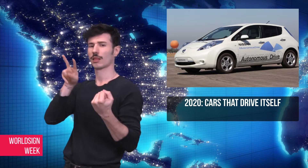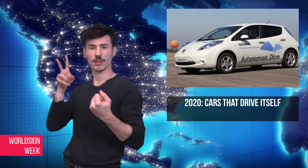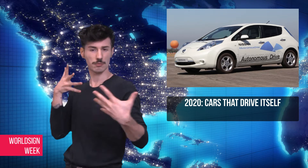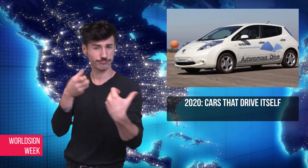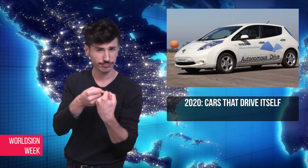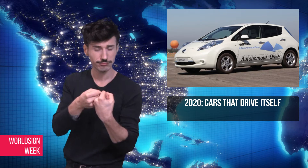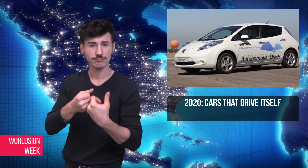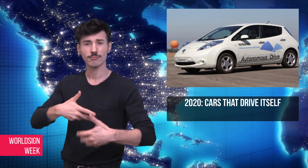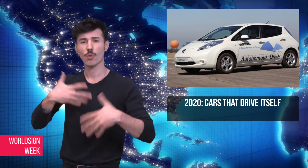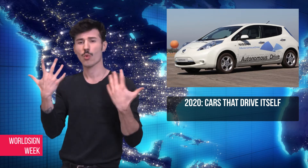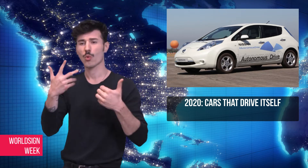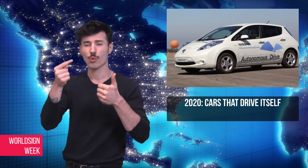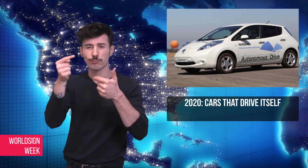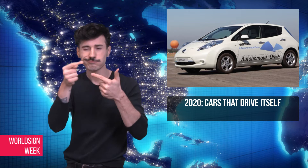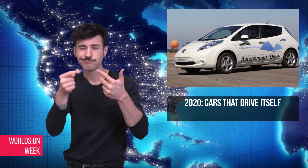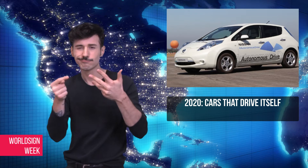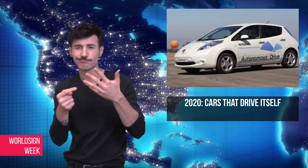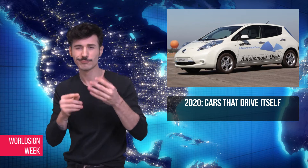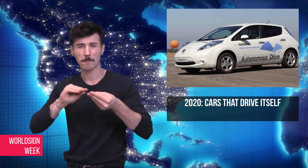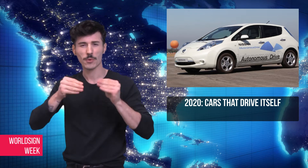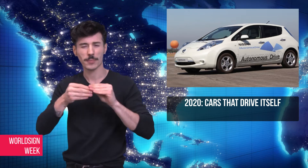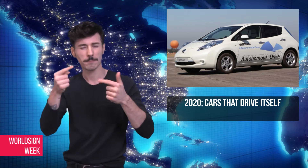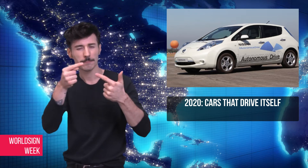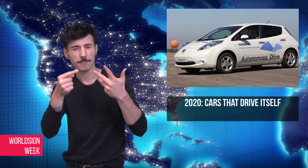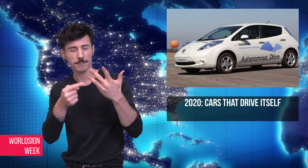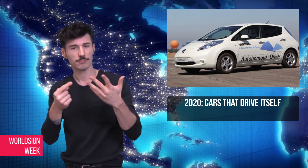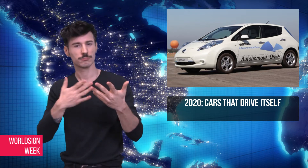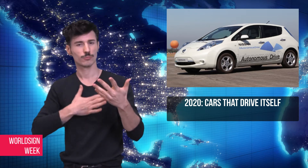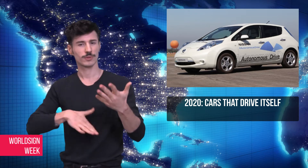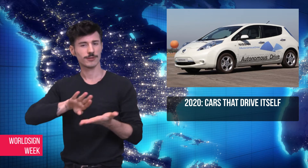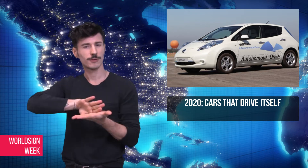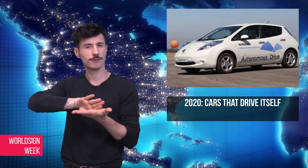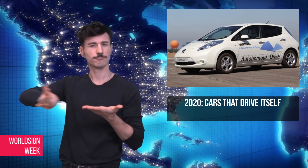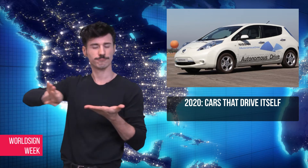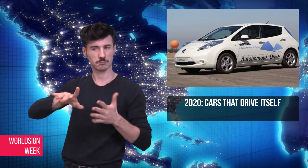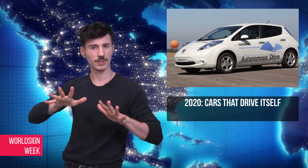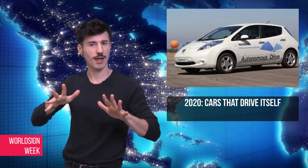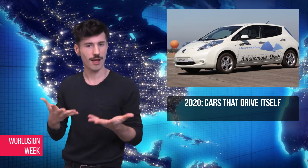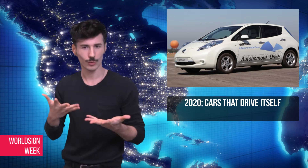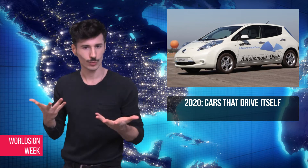car accidents through human errors and inattention.